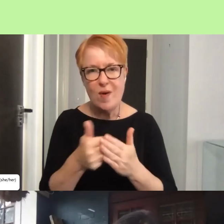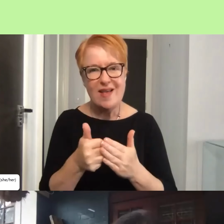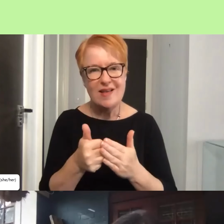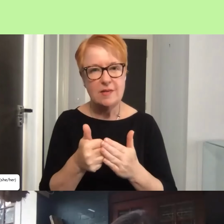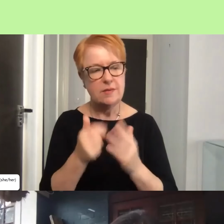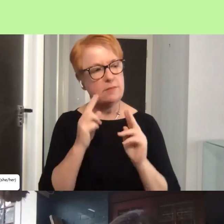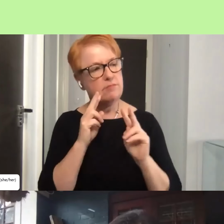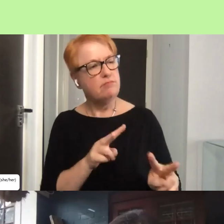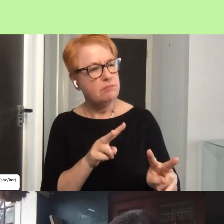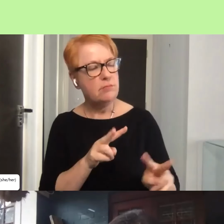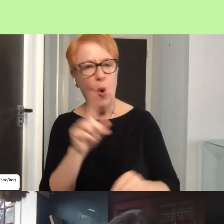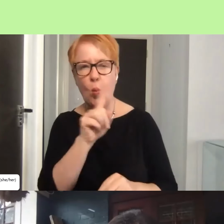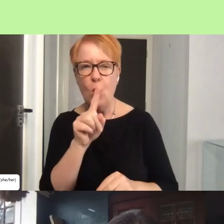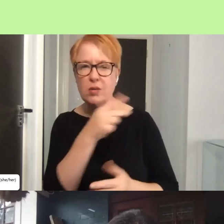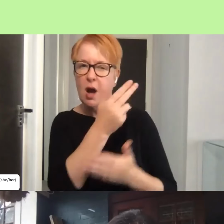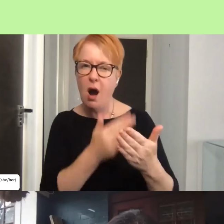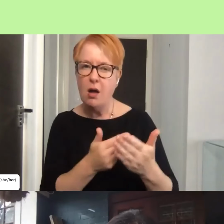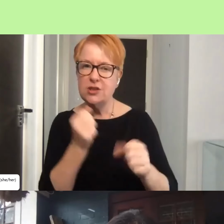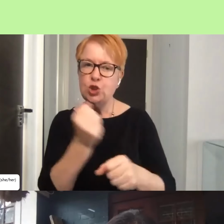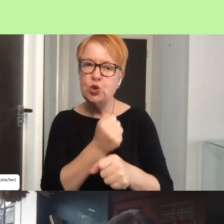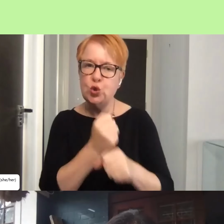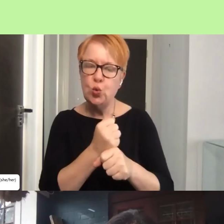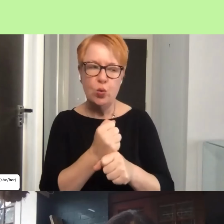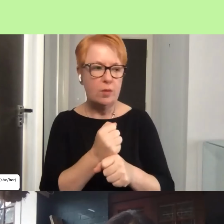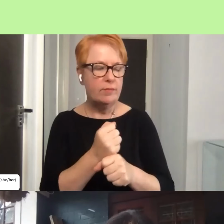and, and to what is relevant and has agency.